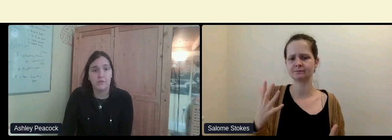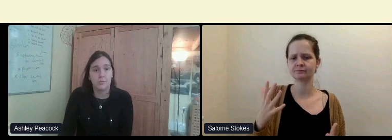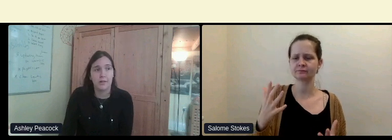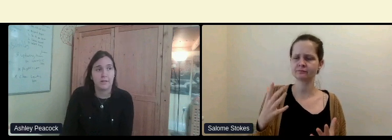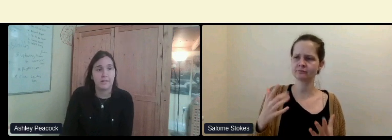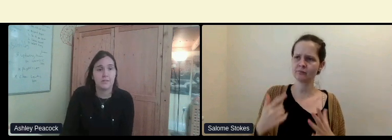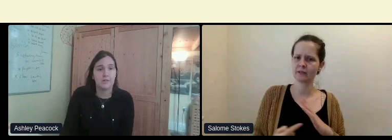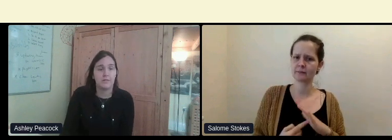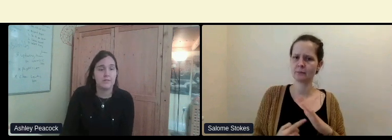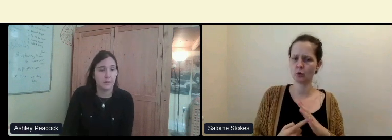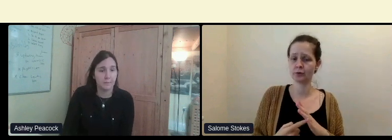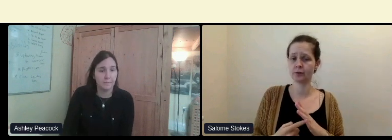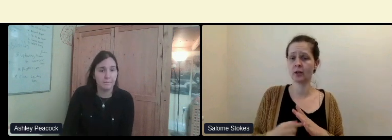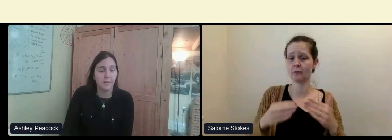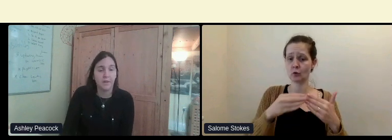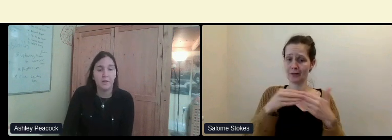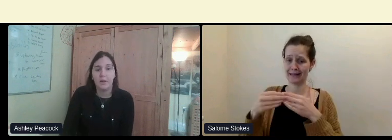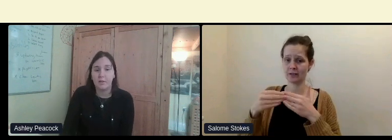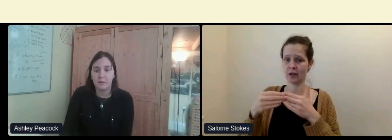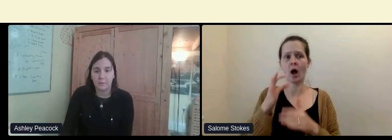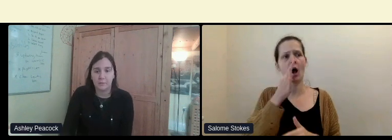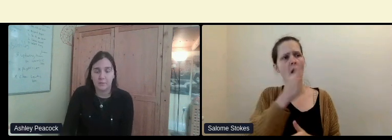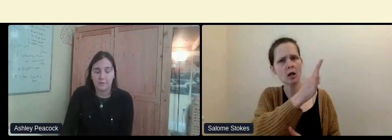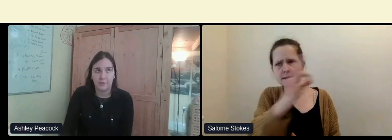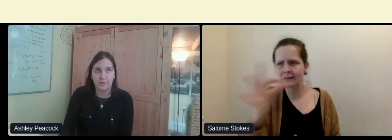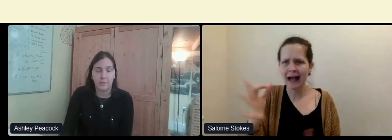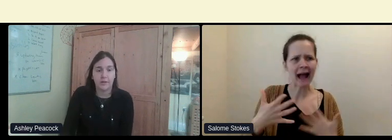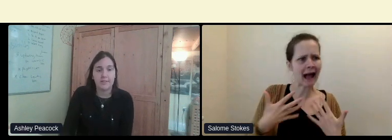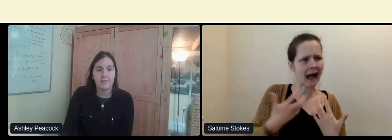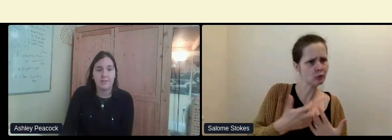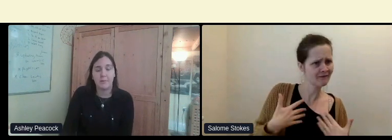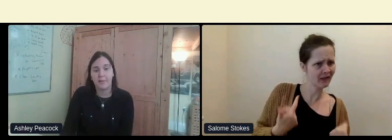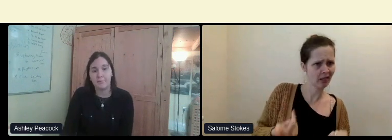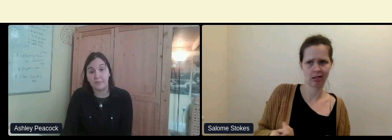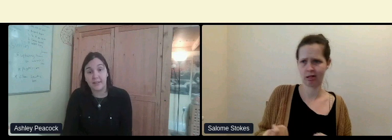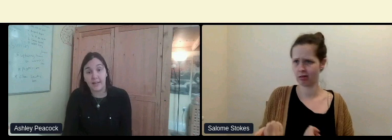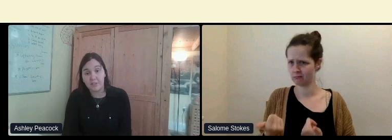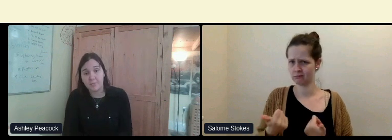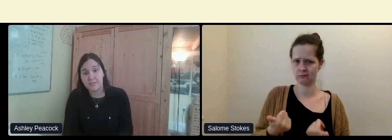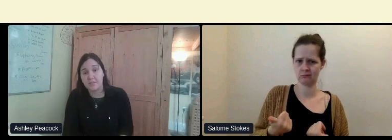not just waiting until staff to tell them. Often some organisations might have monthly catch-ups